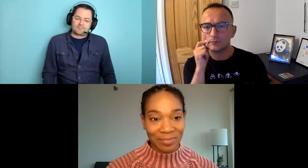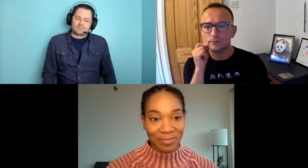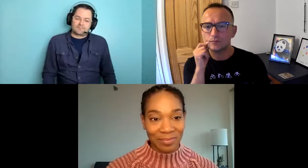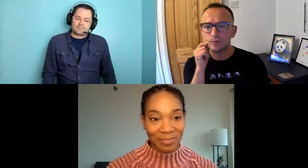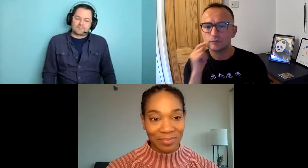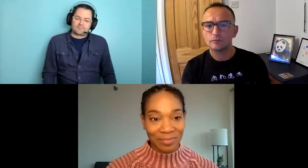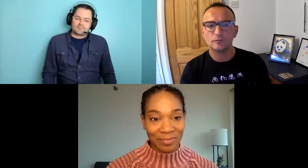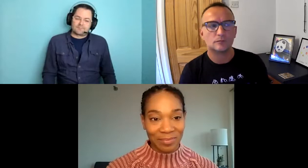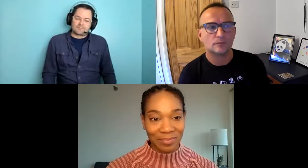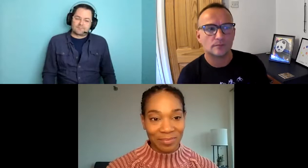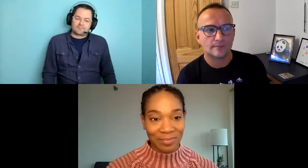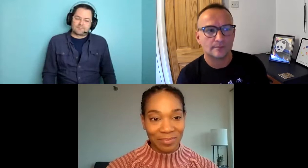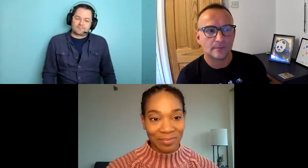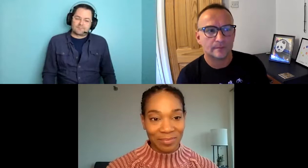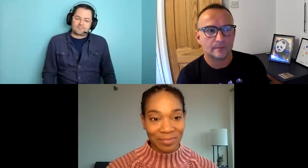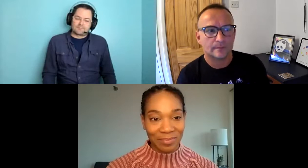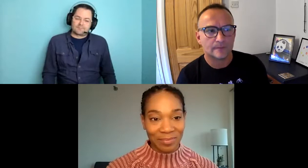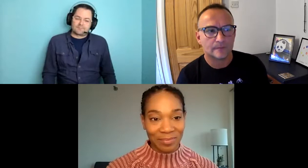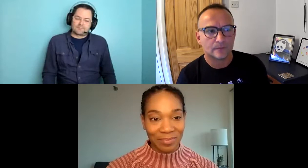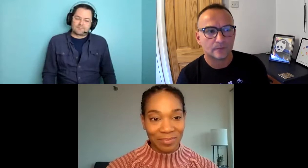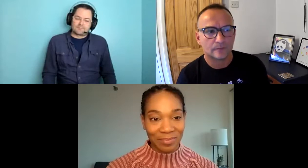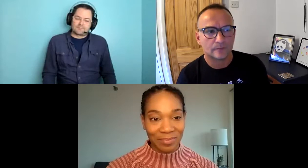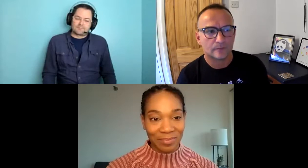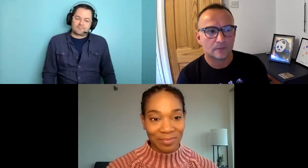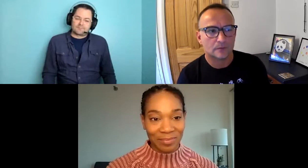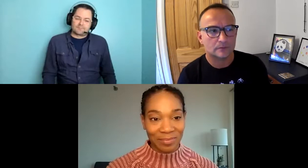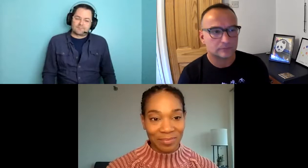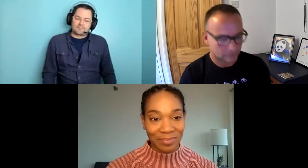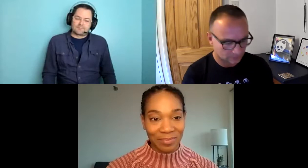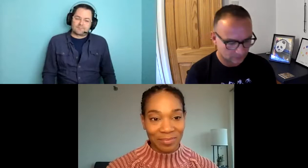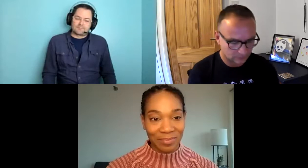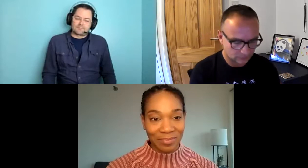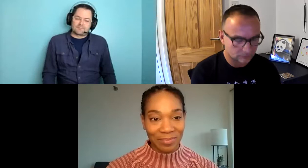around identity, one of my first interviews I did was,